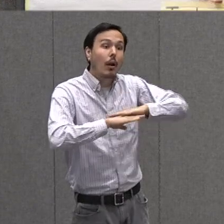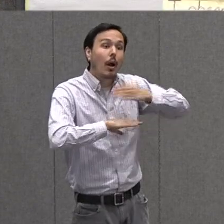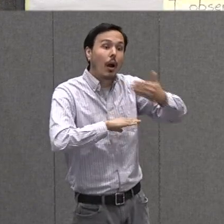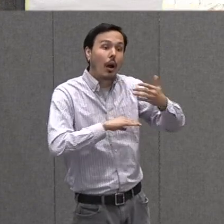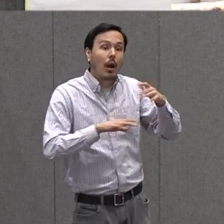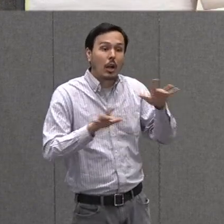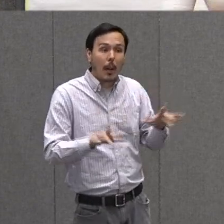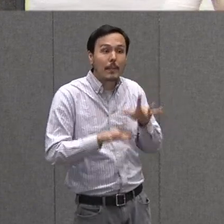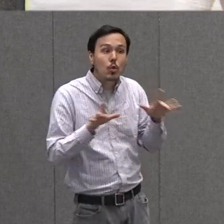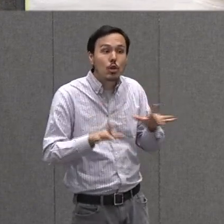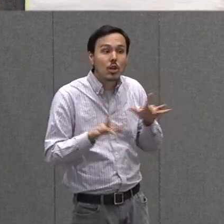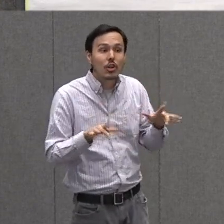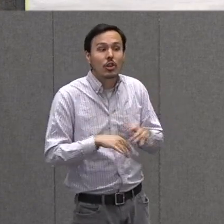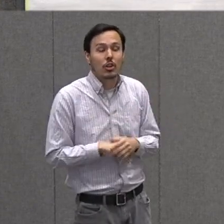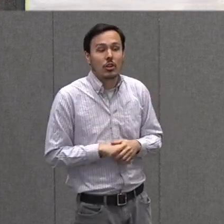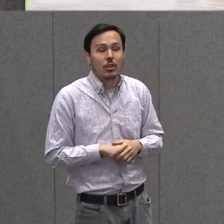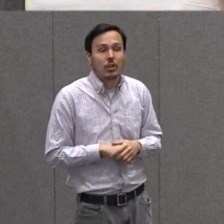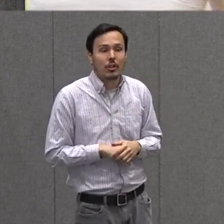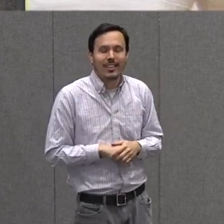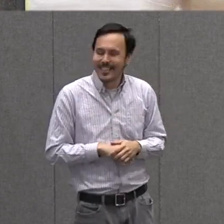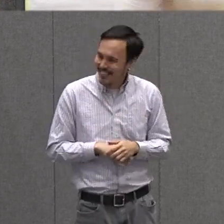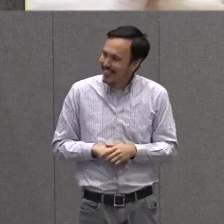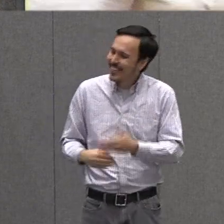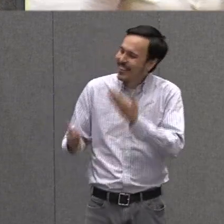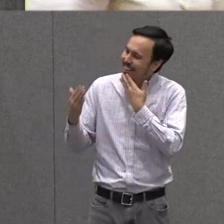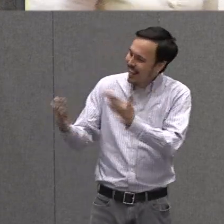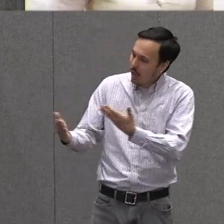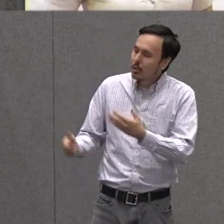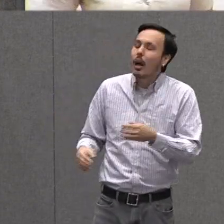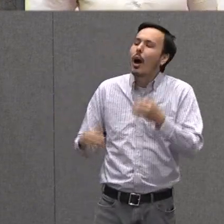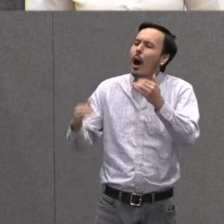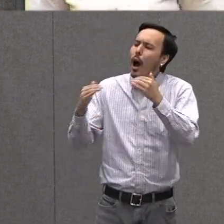Excellent, let's try another example of a community worker.